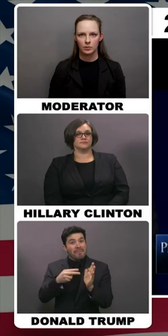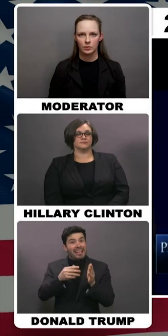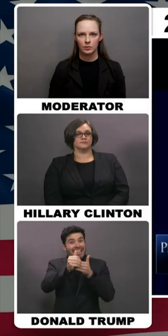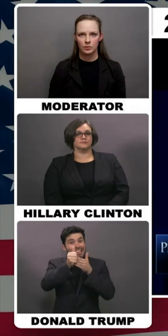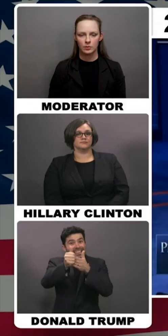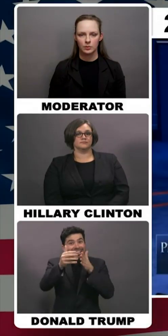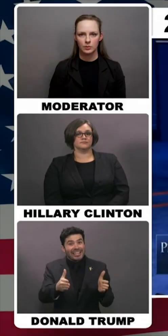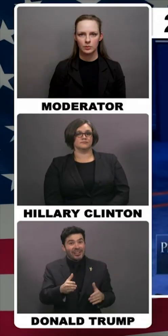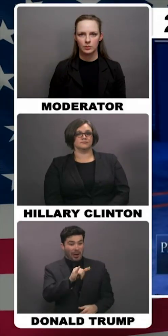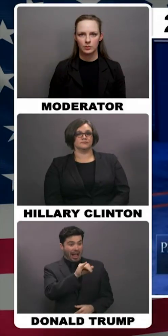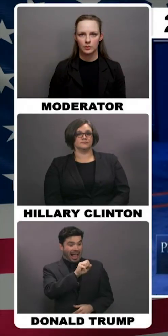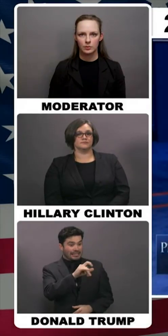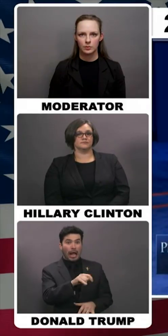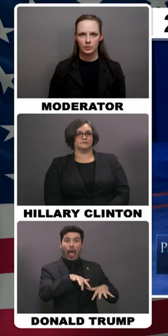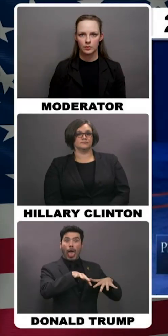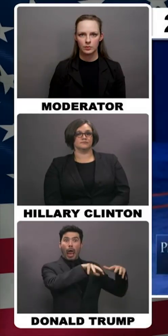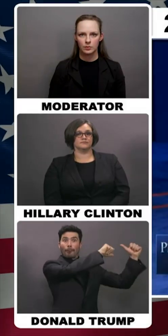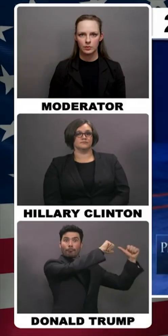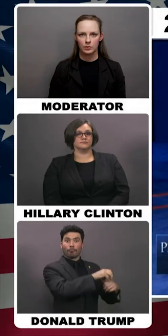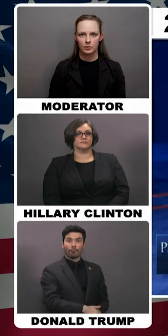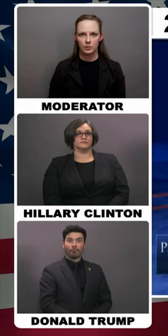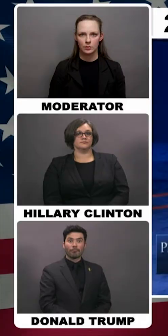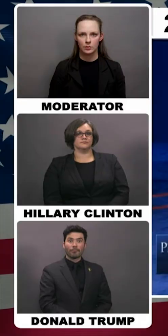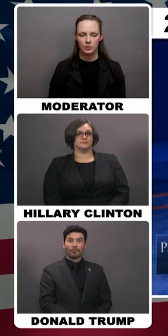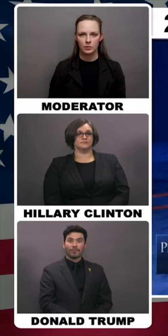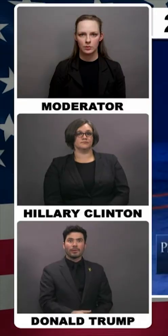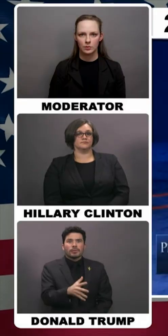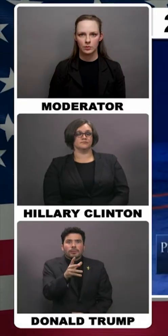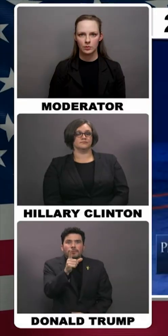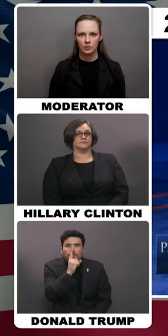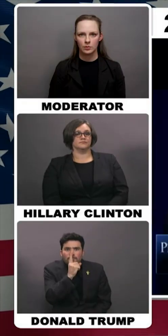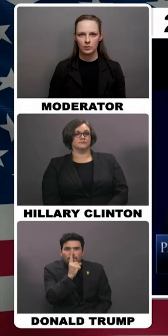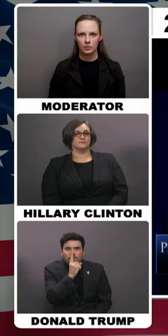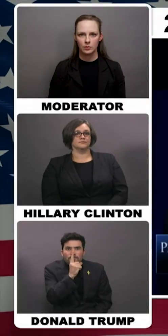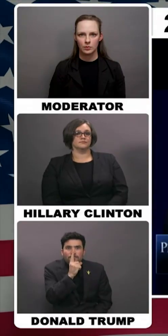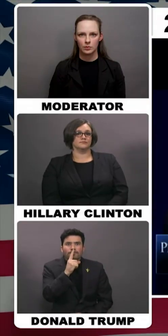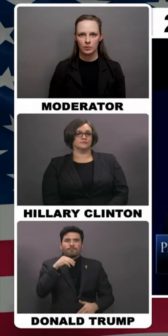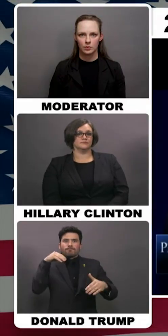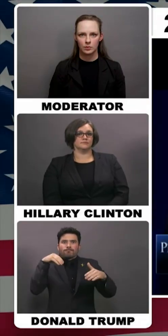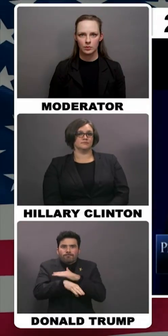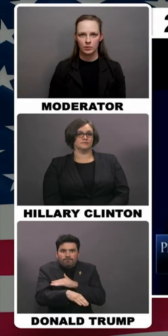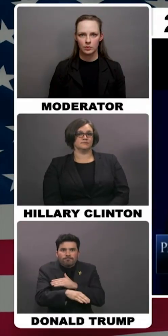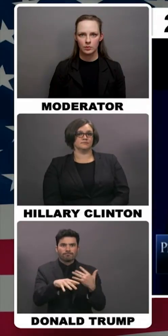Why can't they do it quietly? Why can't they do the attack? Make it a sneak attack and